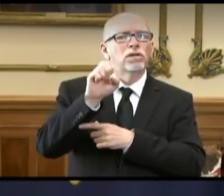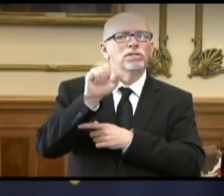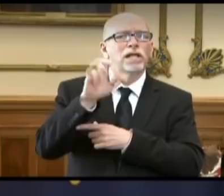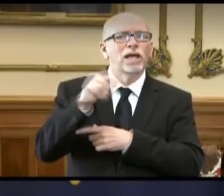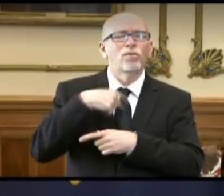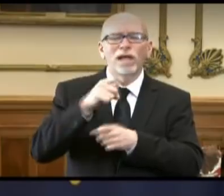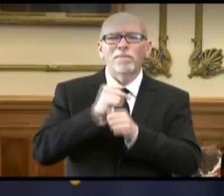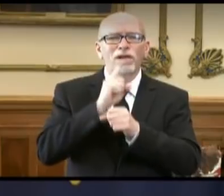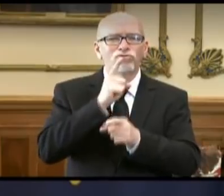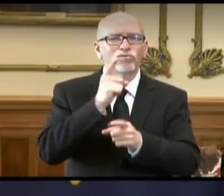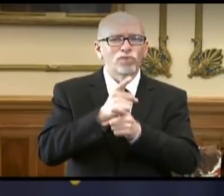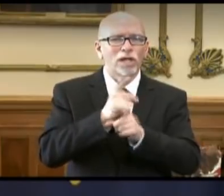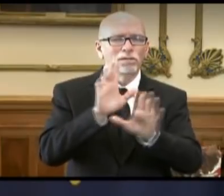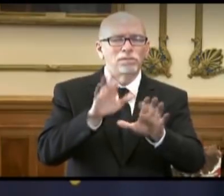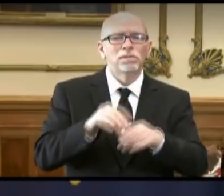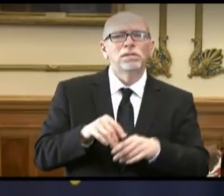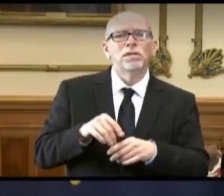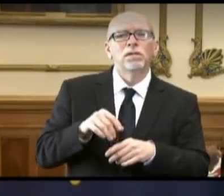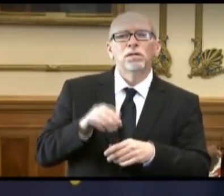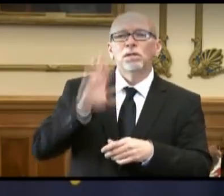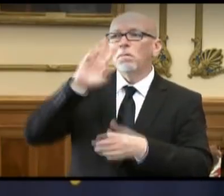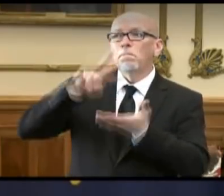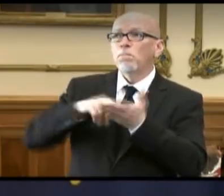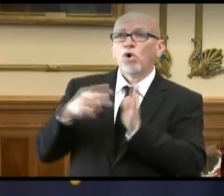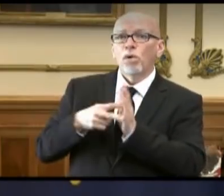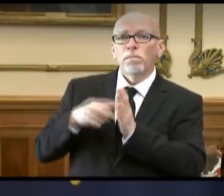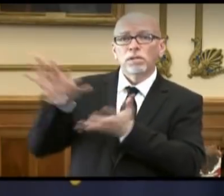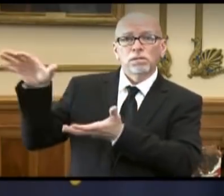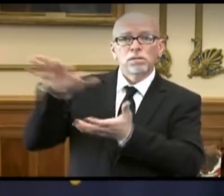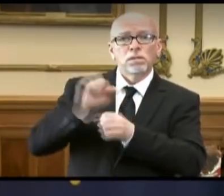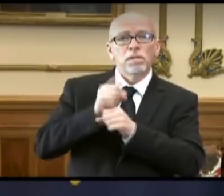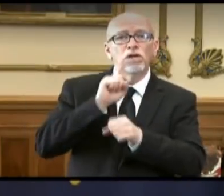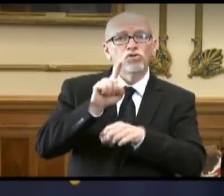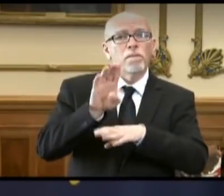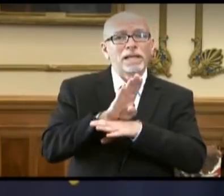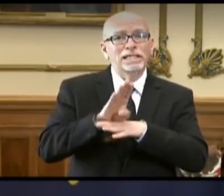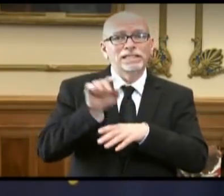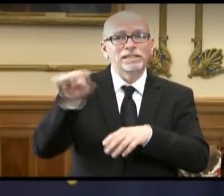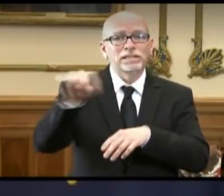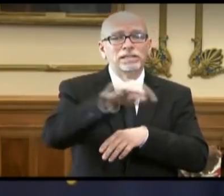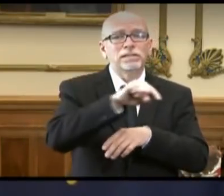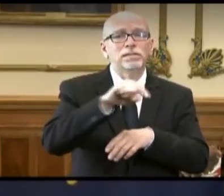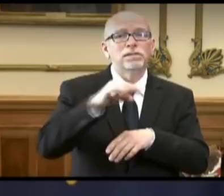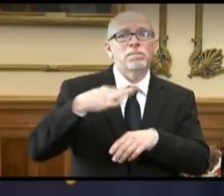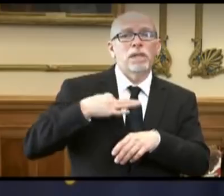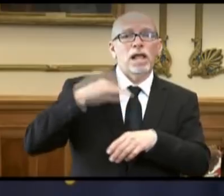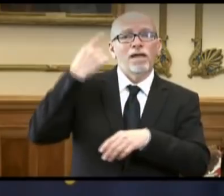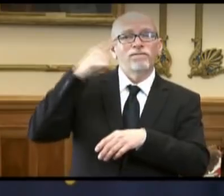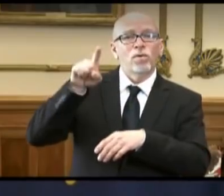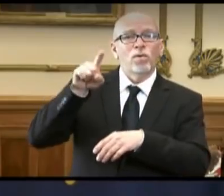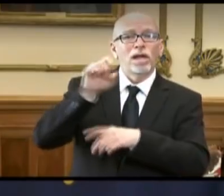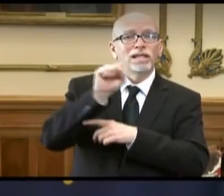THE FEDERAL PARTNERS IN CONGRESS FOR THIS CARES ACT.